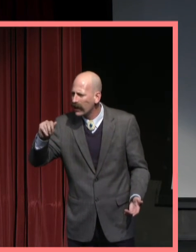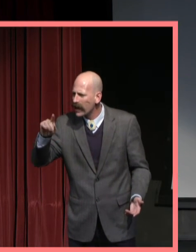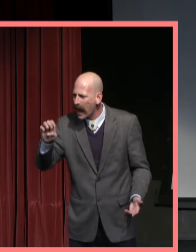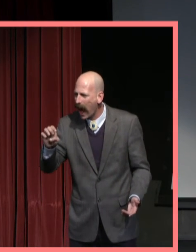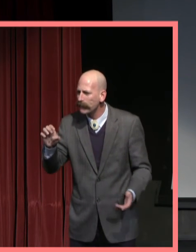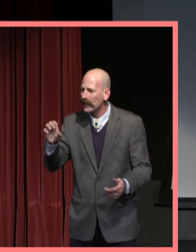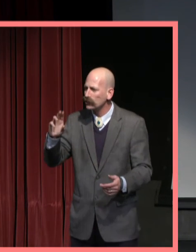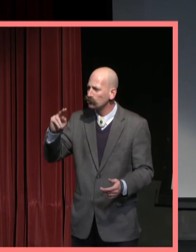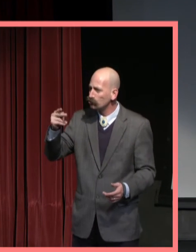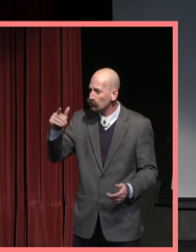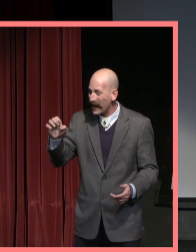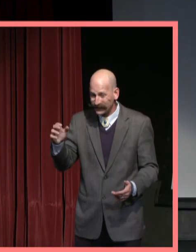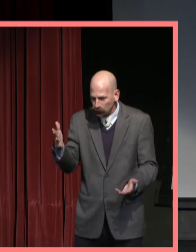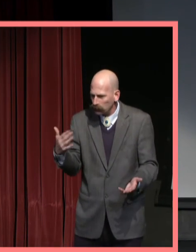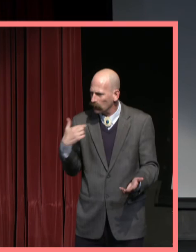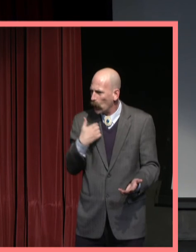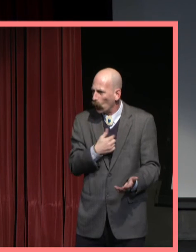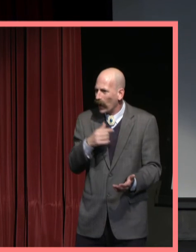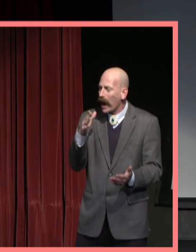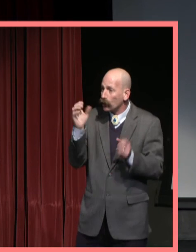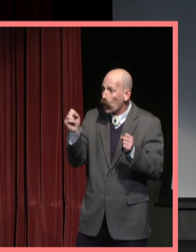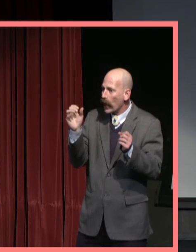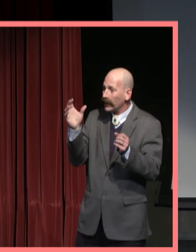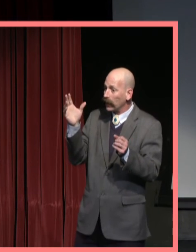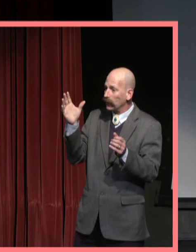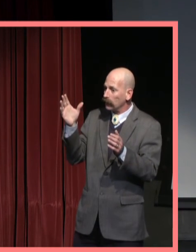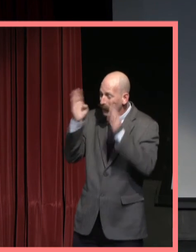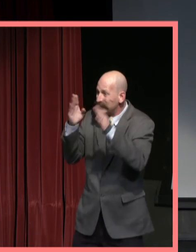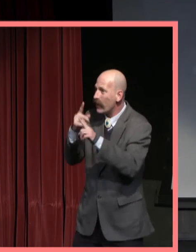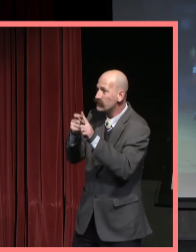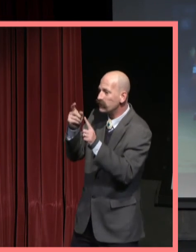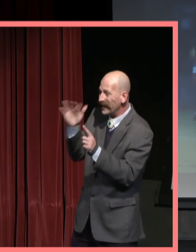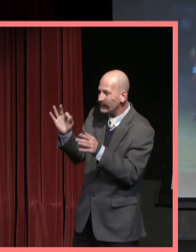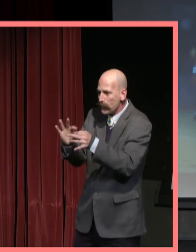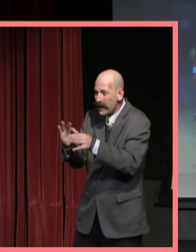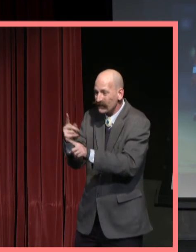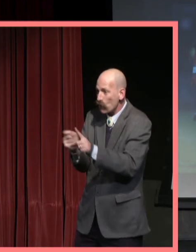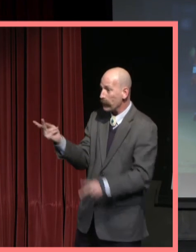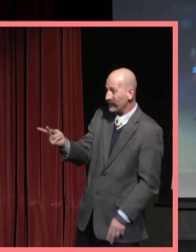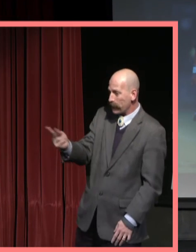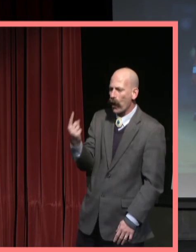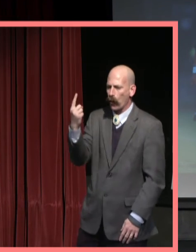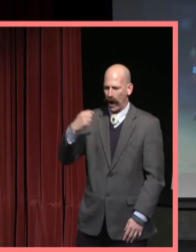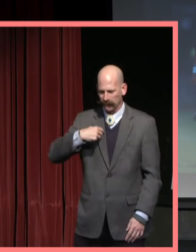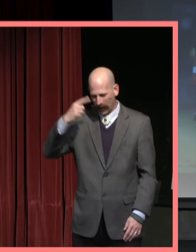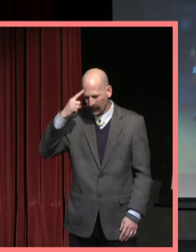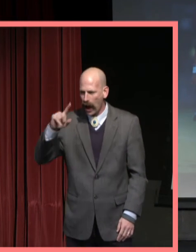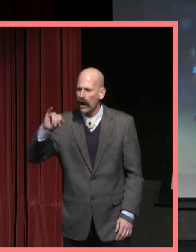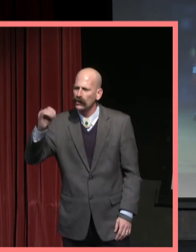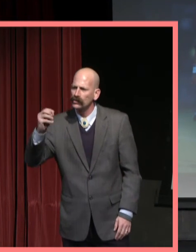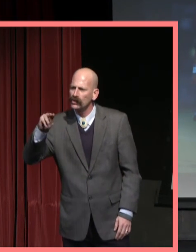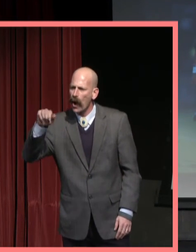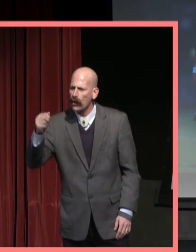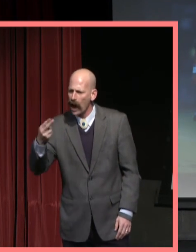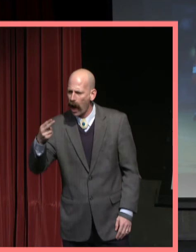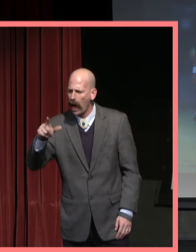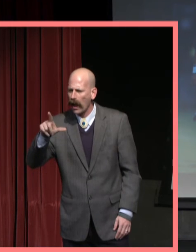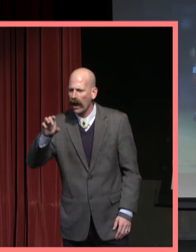because we listen to these guys right? And the first celebrity I had in mind was a guy called Jonah Lomu, who is the world's most famous rugby player.